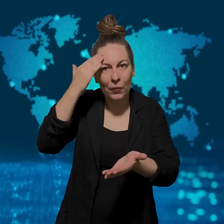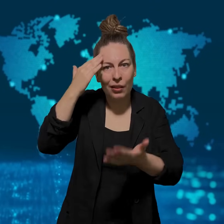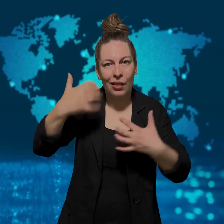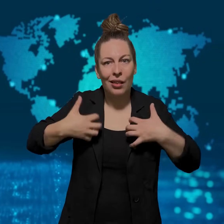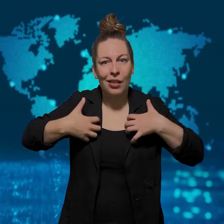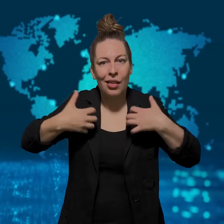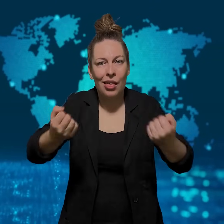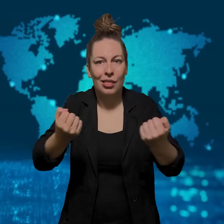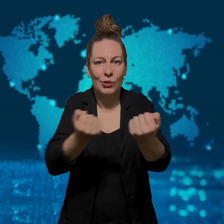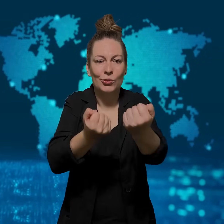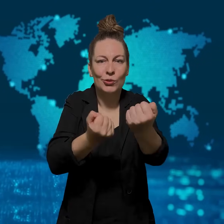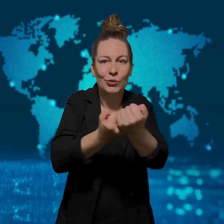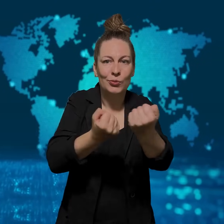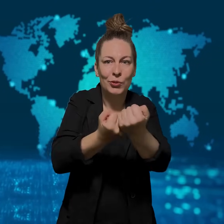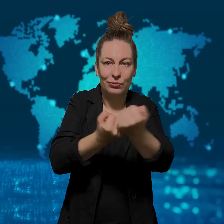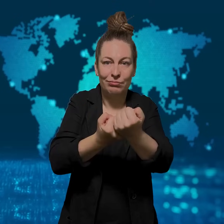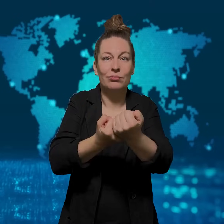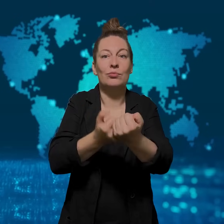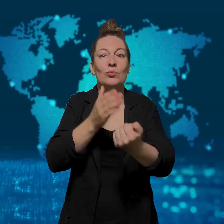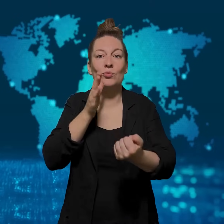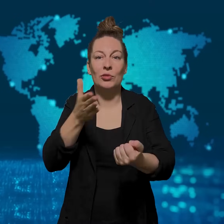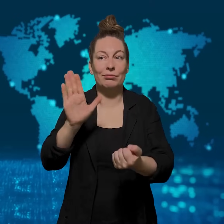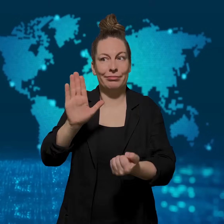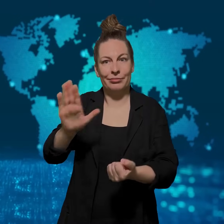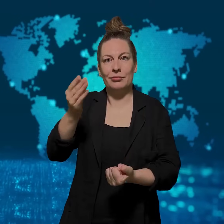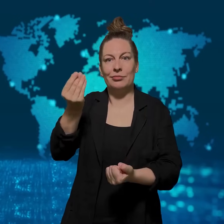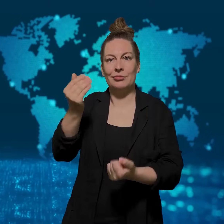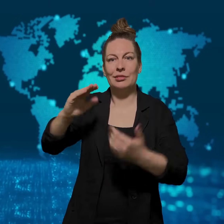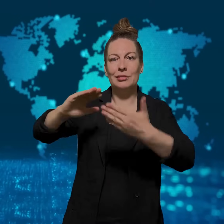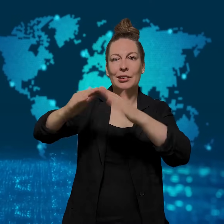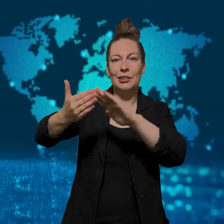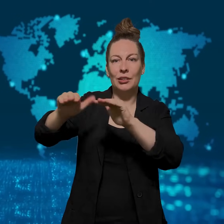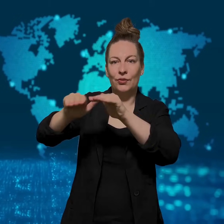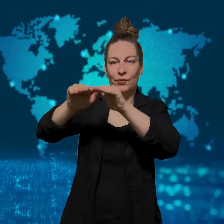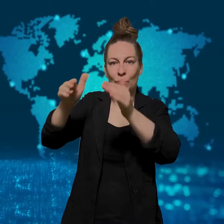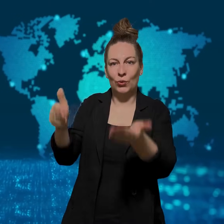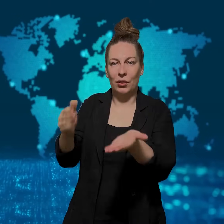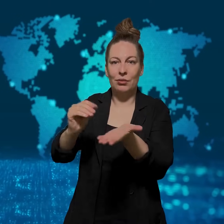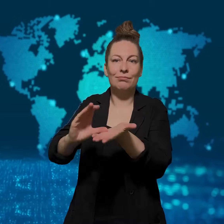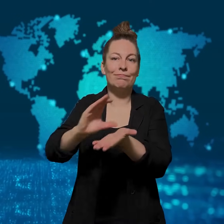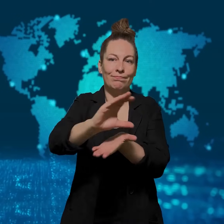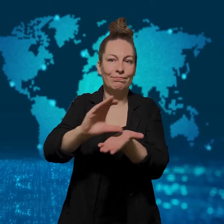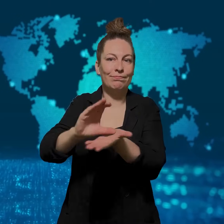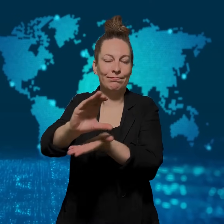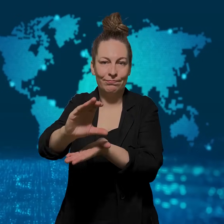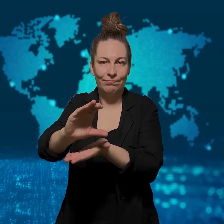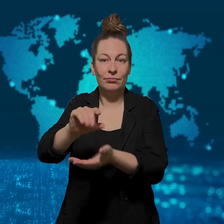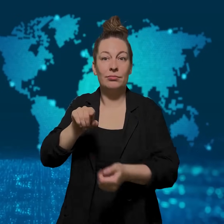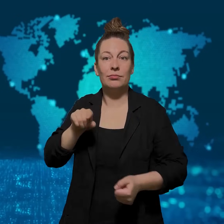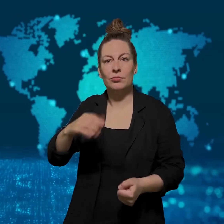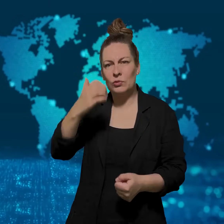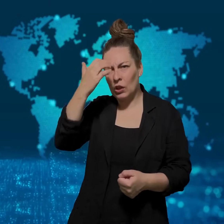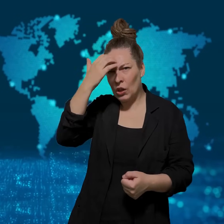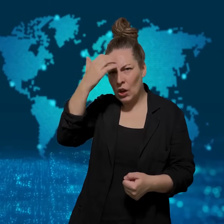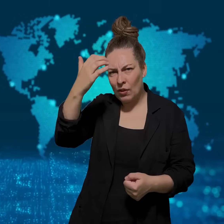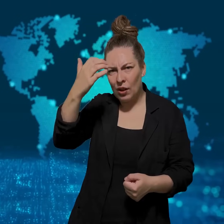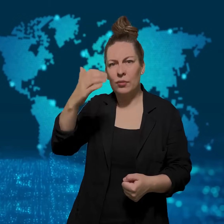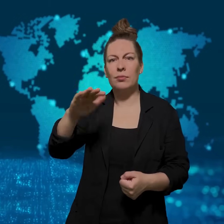The city plans to build a memorial to the victims and to